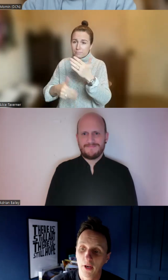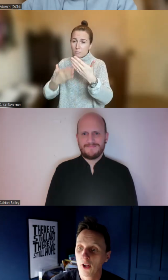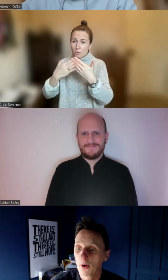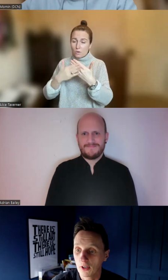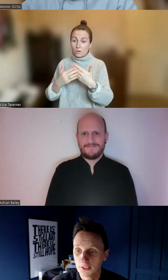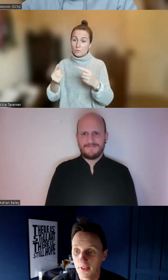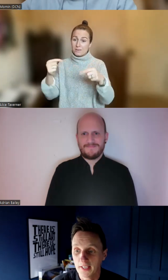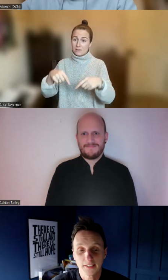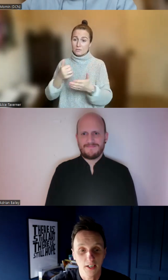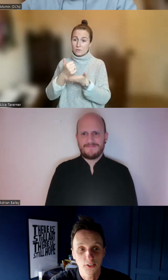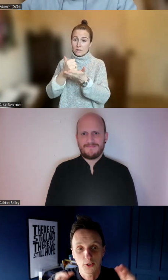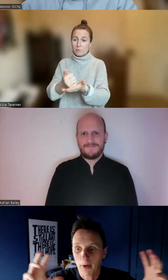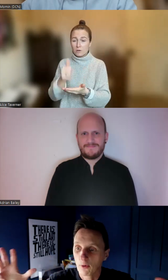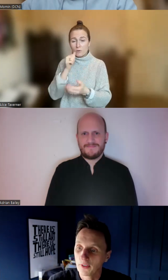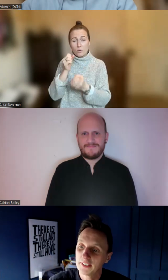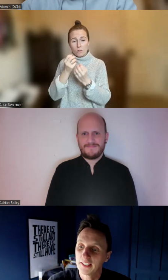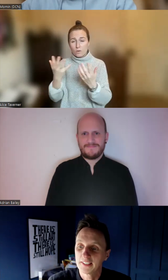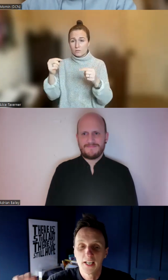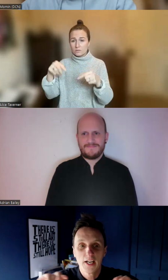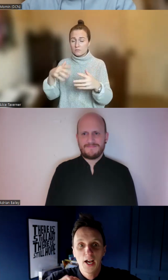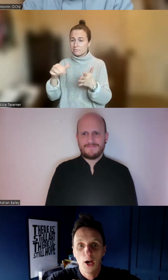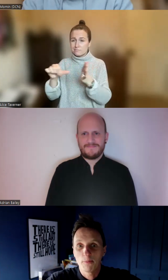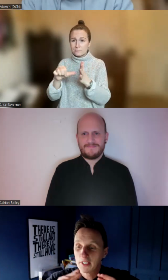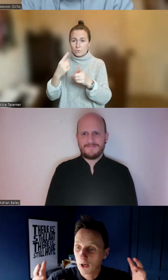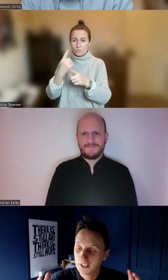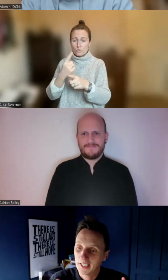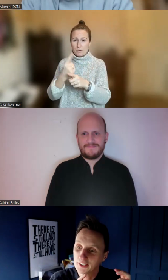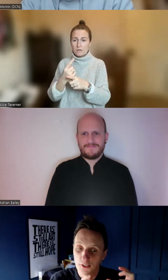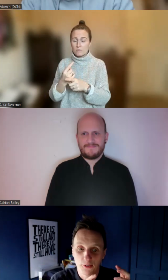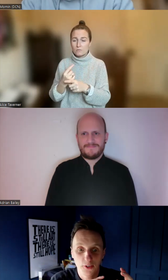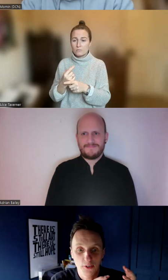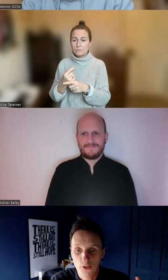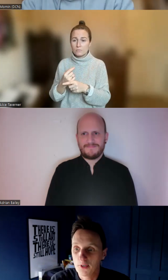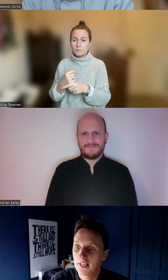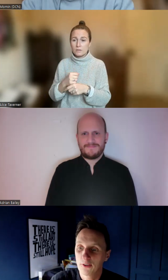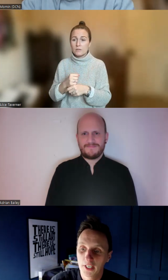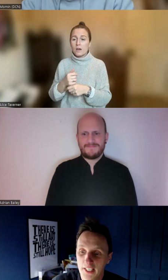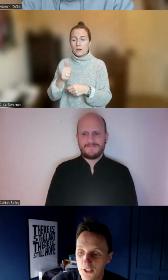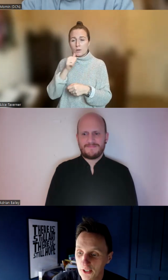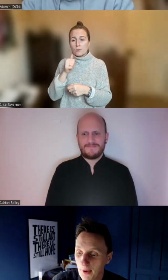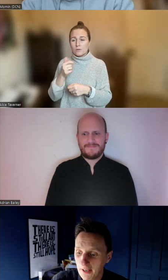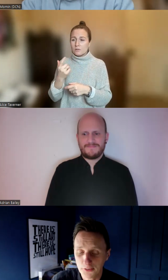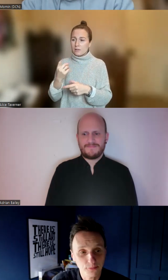I know a lot of it, it's hard to talk about all these things in context to the unique organization that you have,